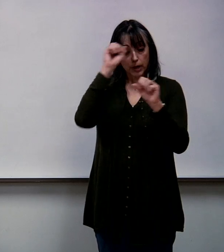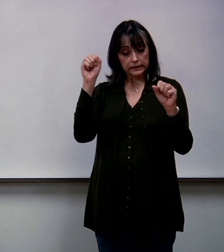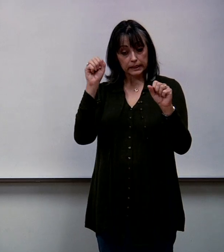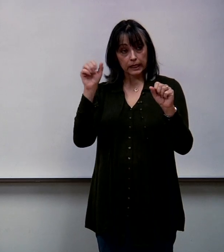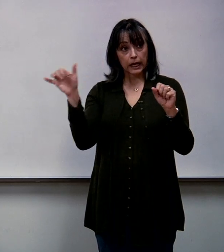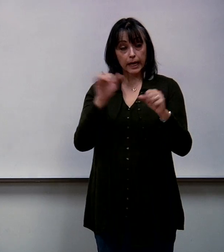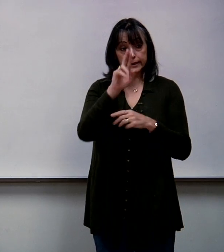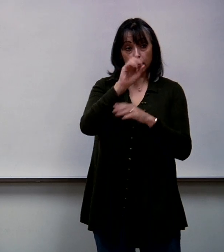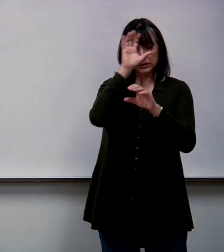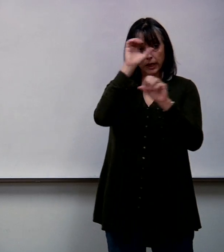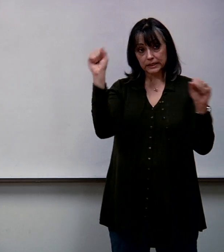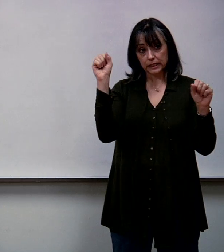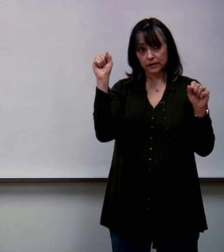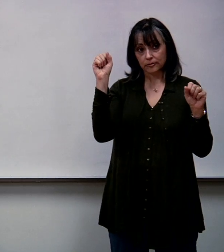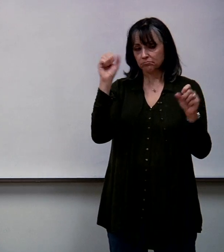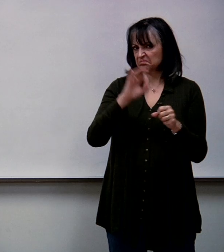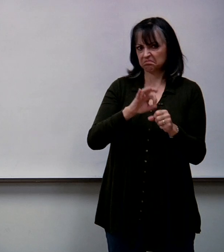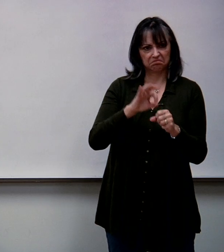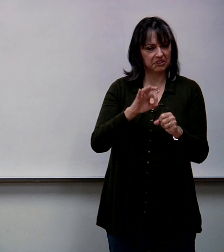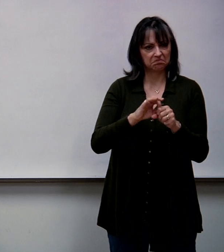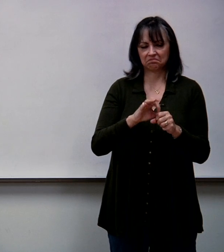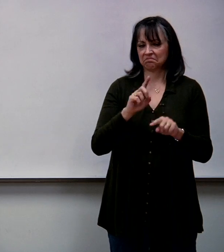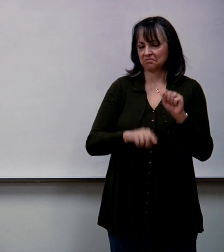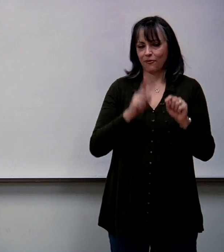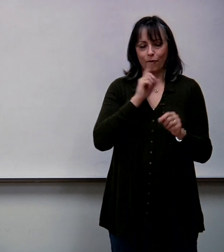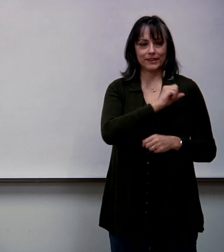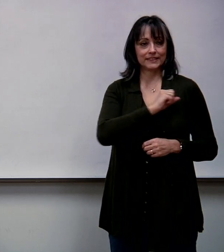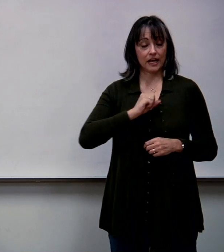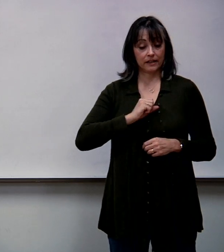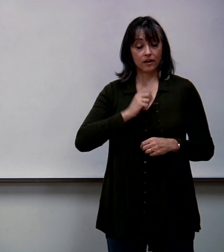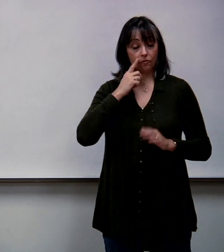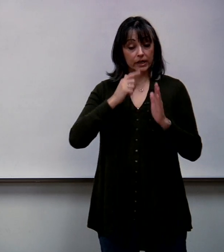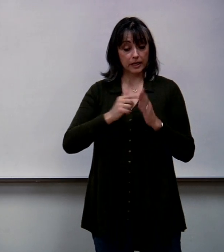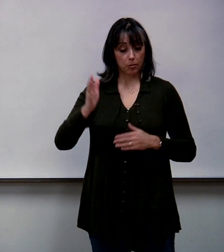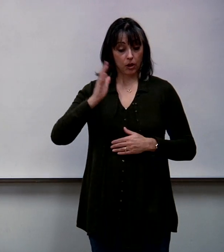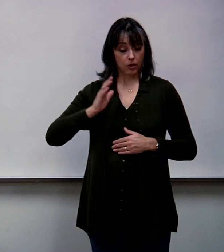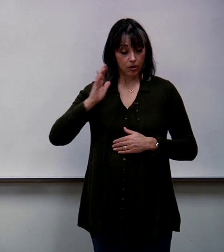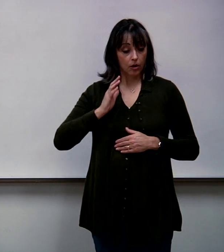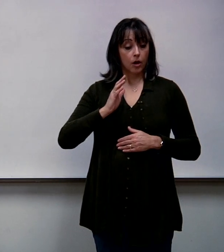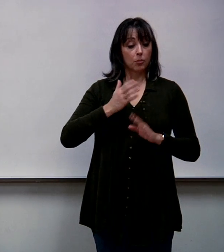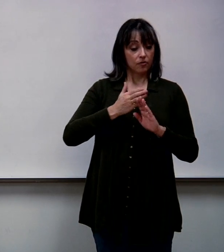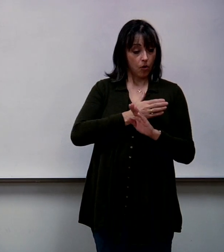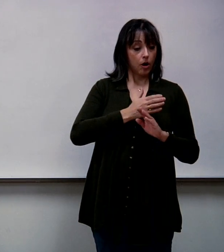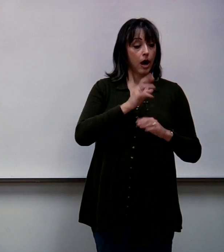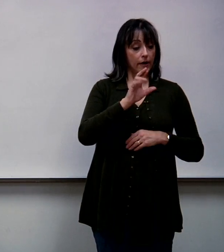does not have a vote in Senate. So for example, going back to the semester conversion the president of Student Government, at